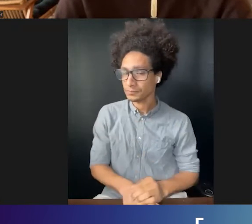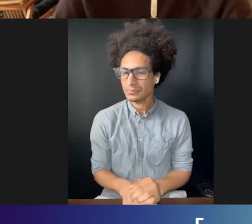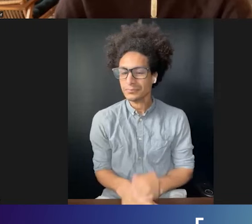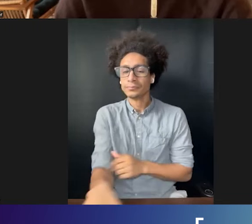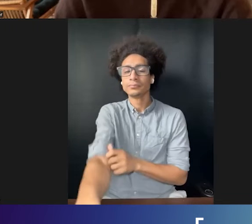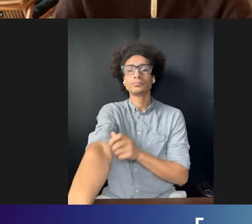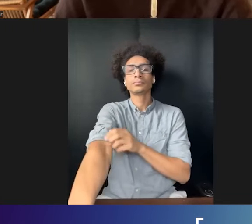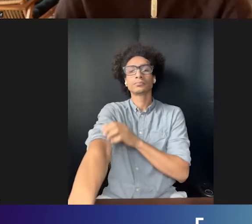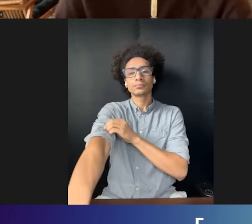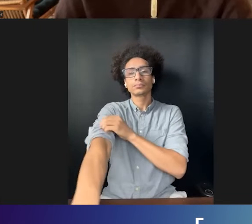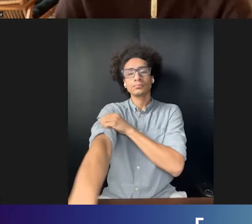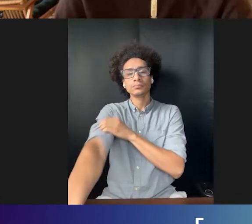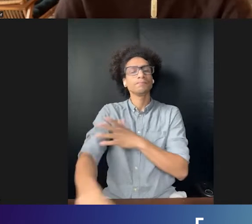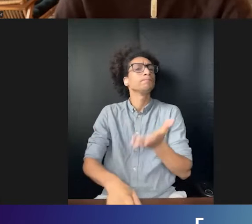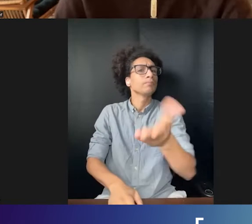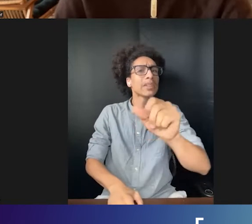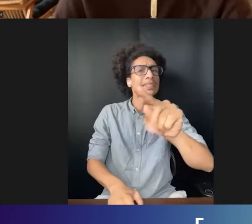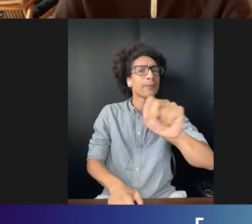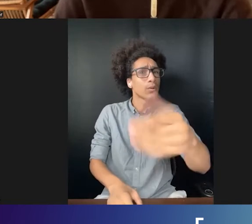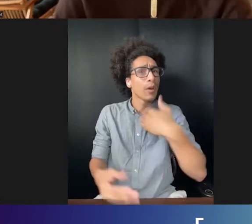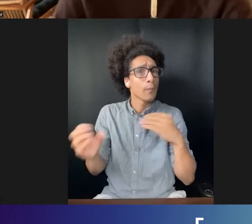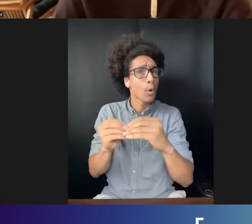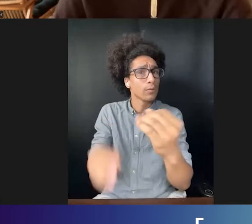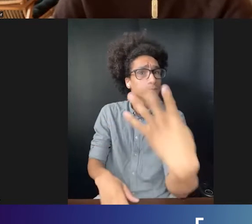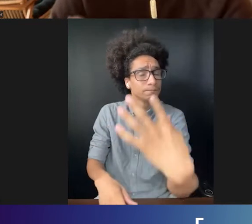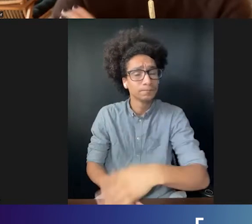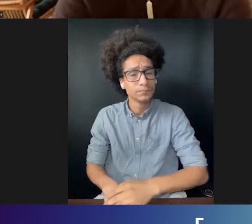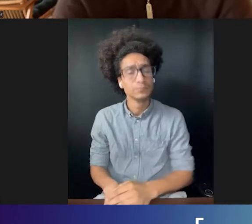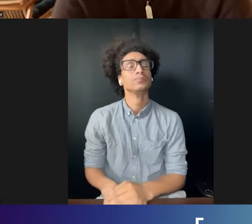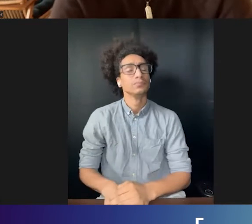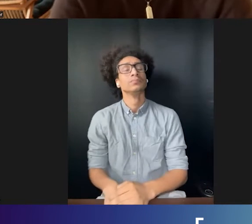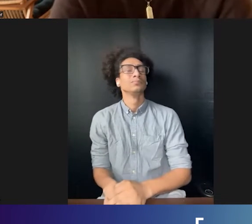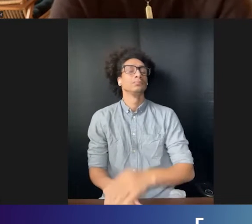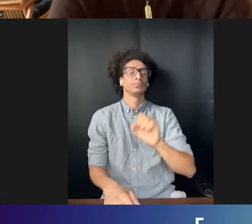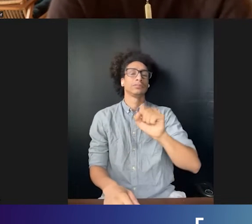Gosh, you know, one thing that it's a little off topic actually that I think is an interesting phenomenon is that like we chase